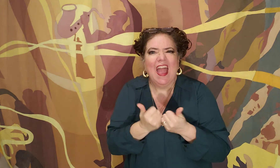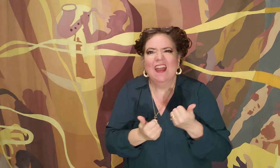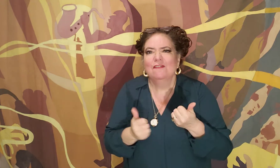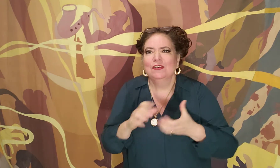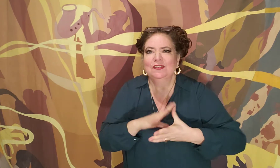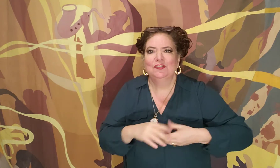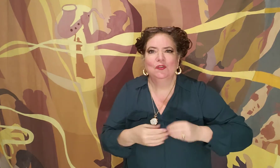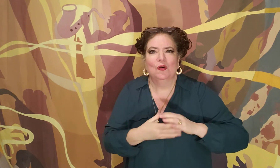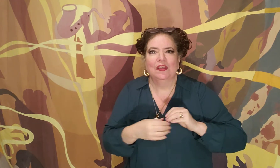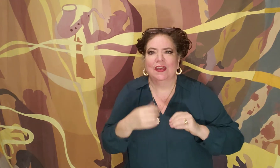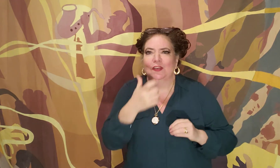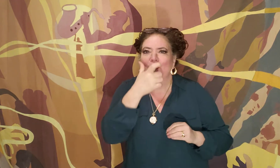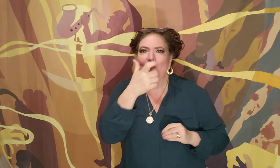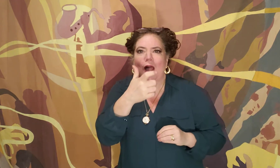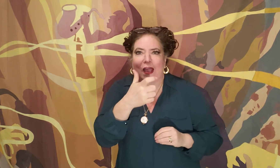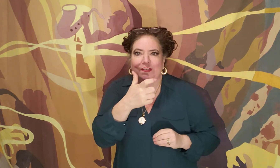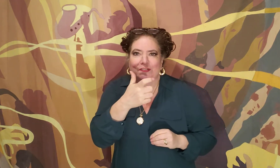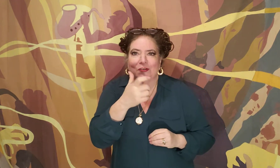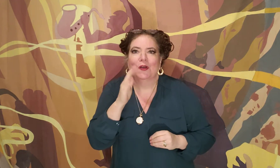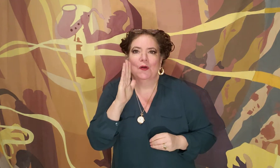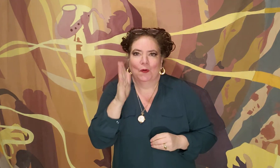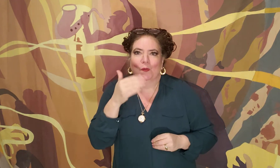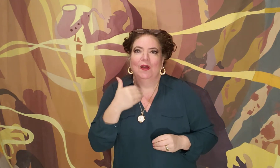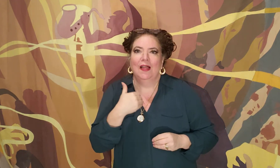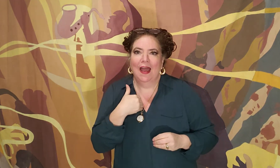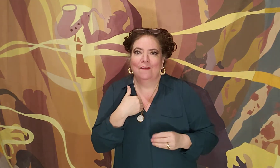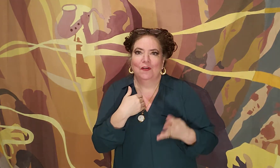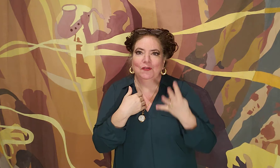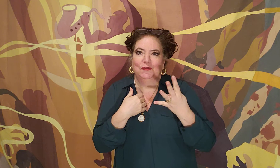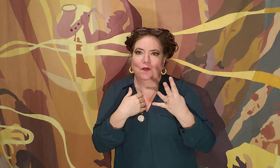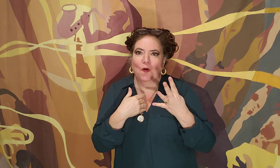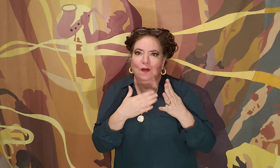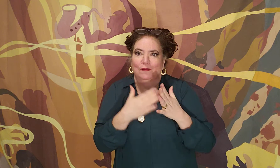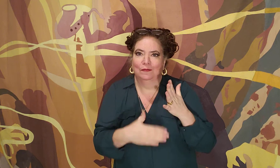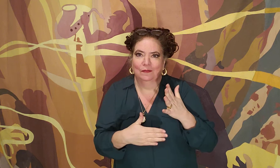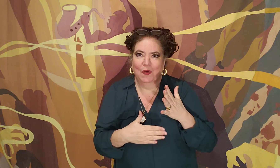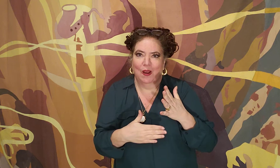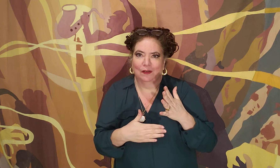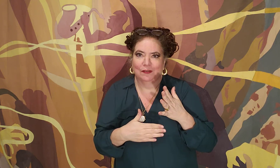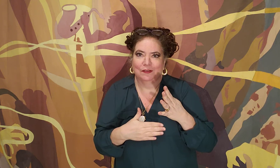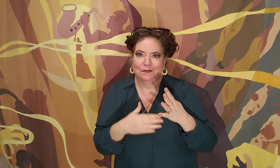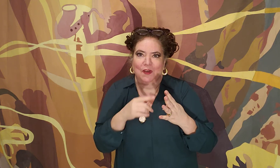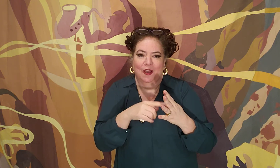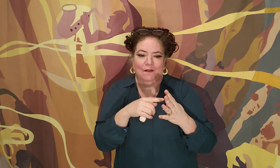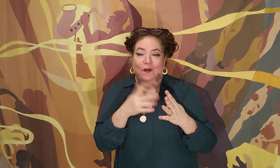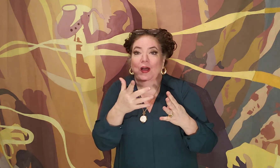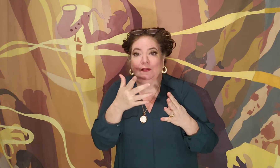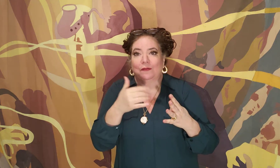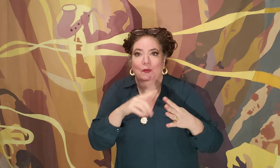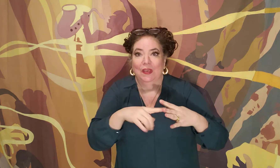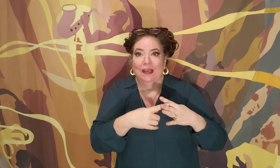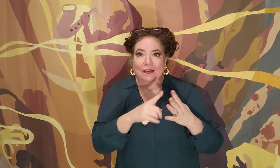every story that you watch will have those four parts of: well 1) the beginning,